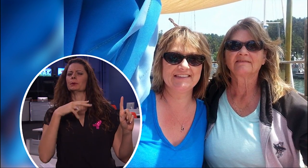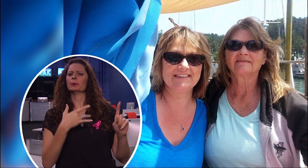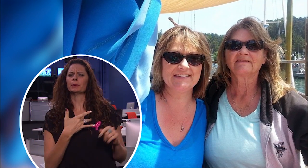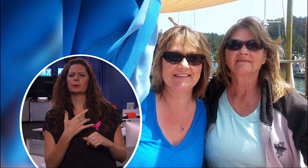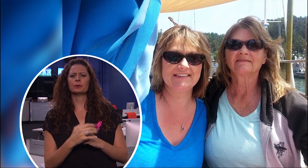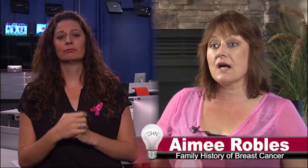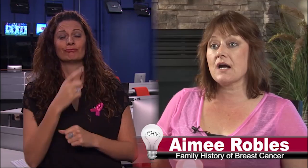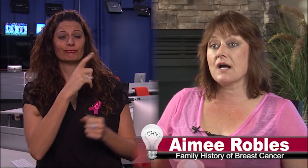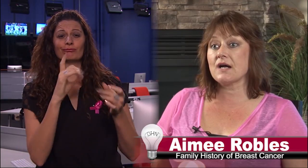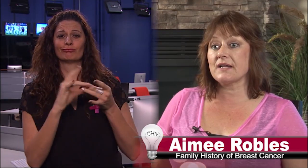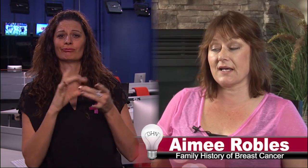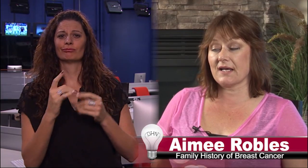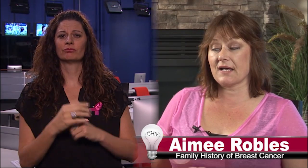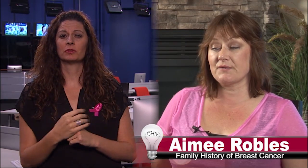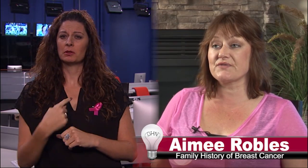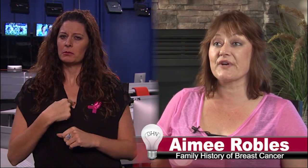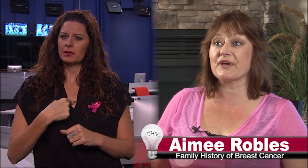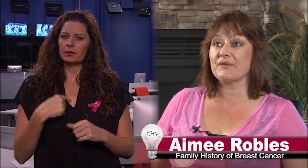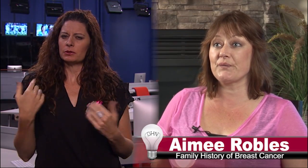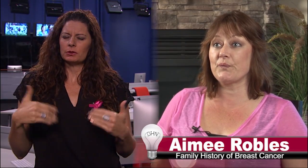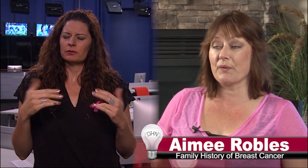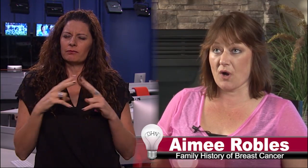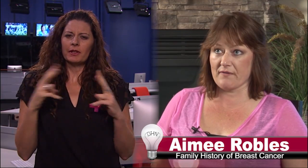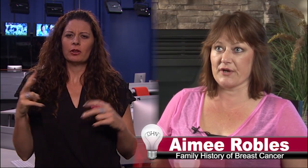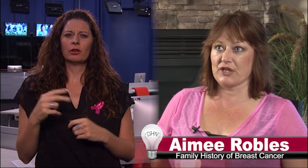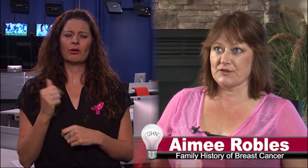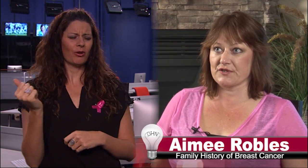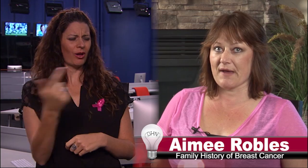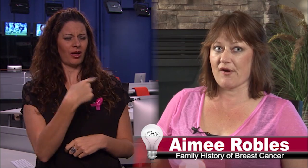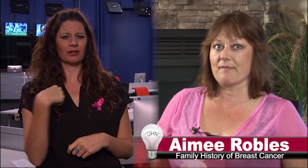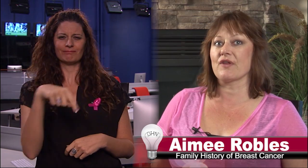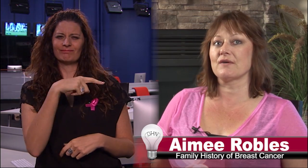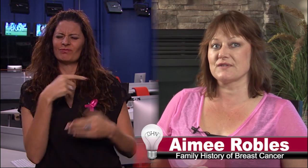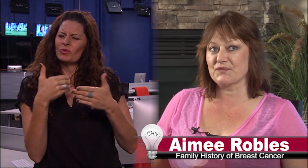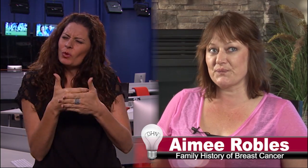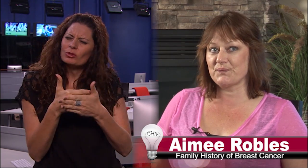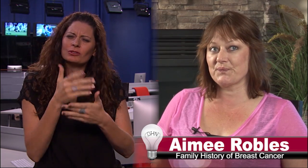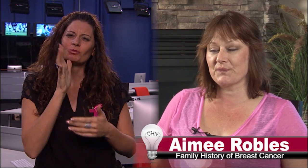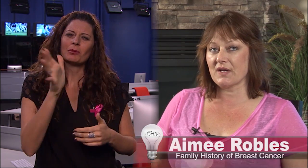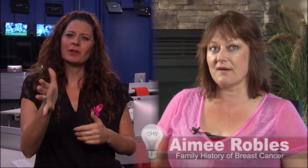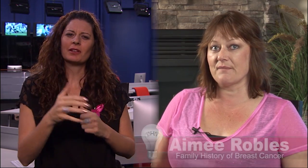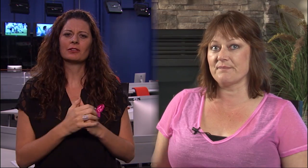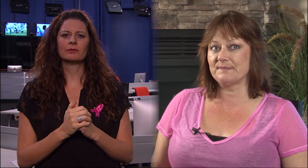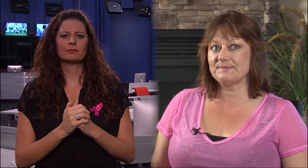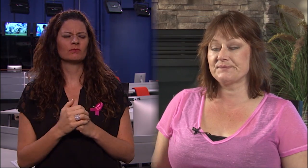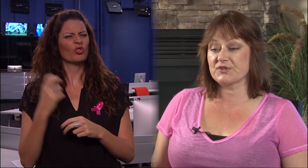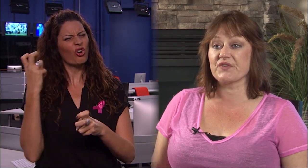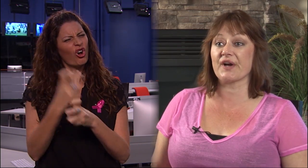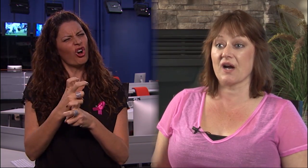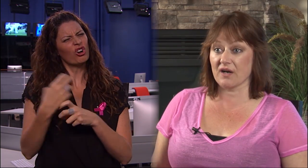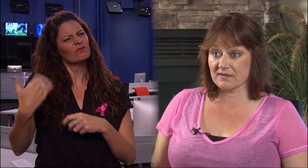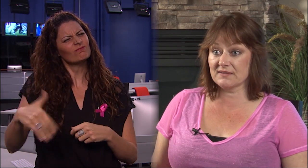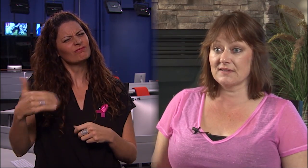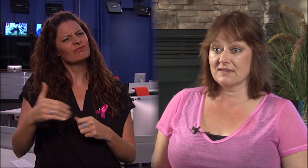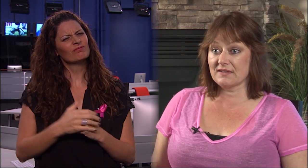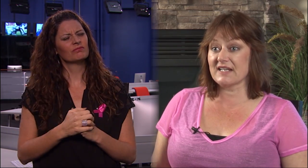Aimee: “I was very -- we were all very close to my grandmother. It was… very hard….